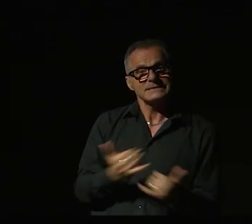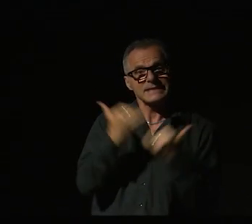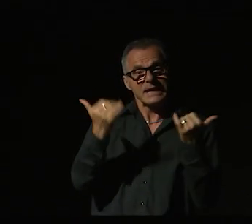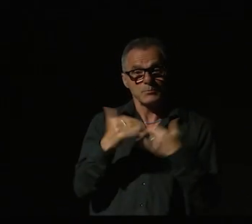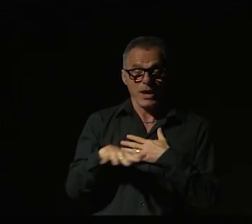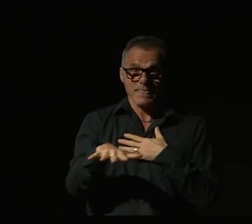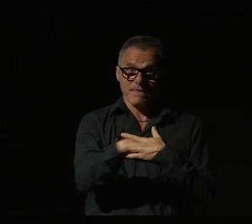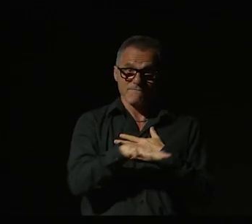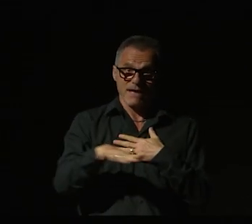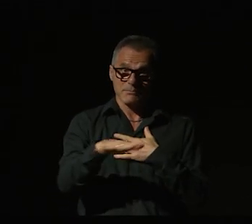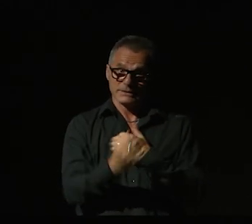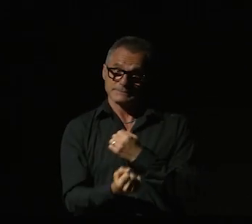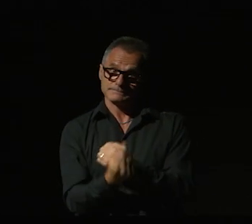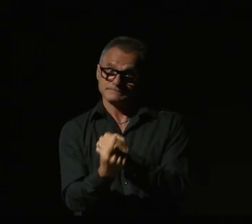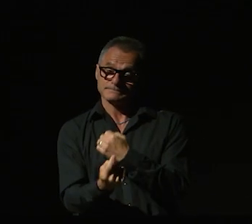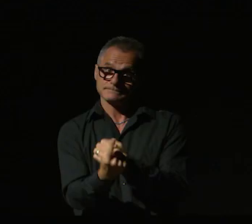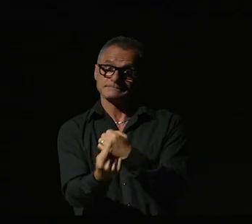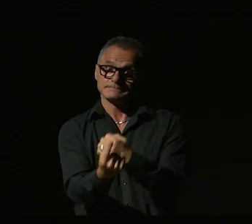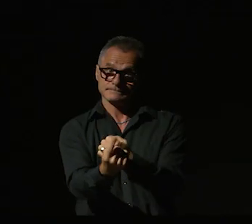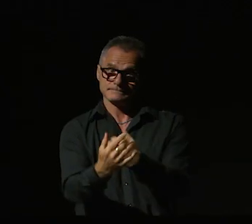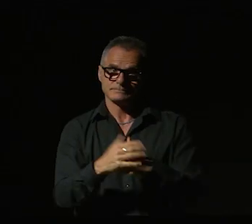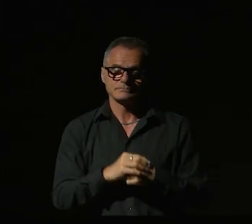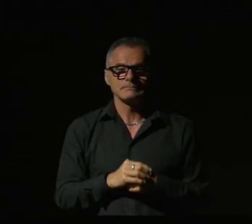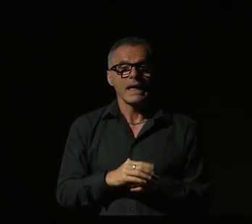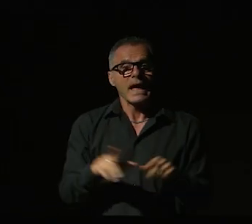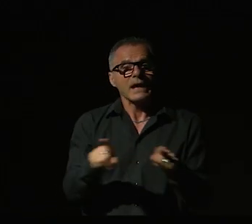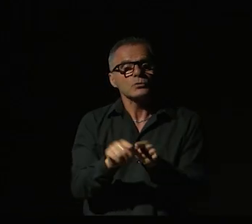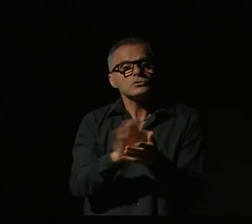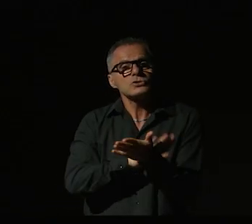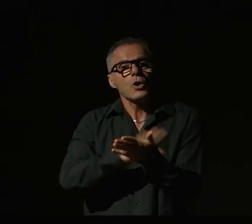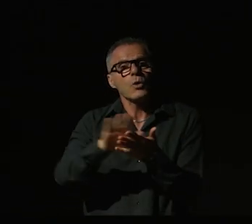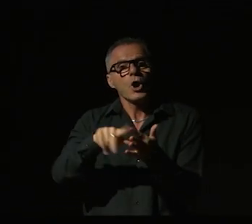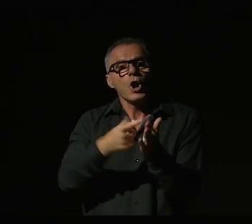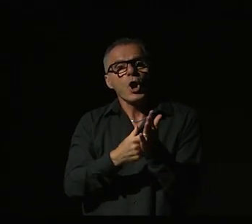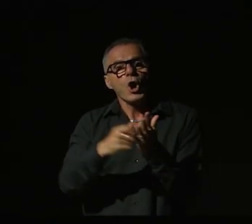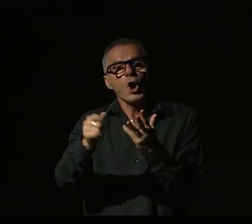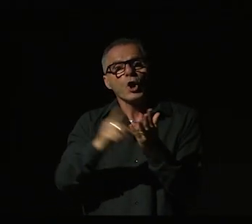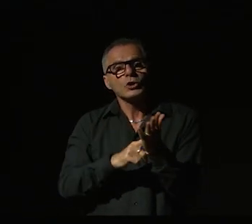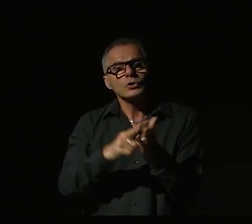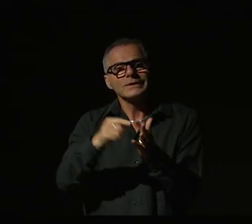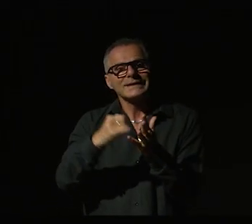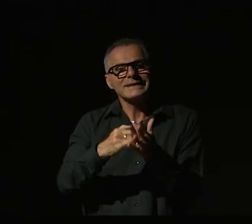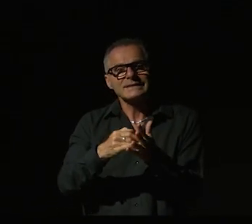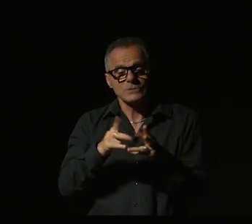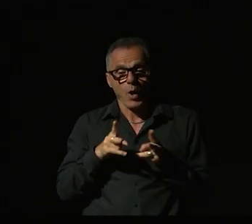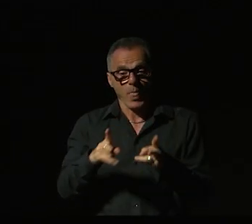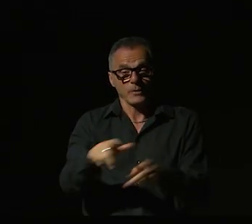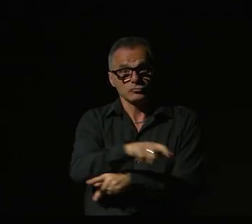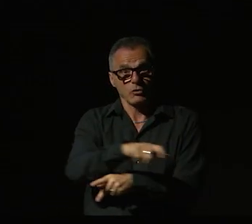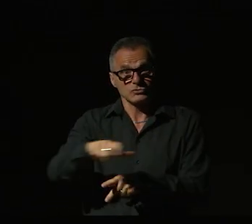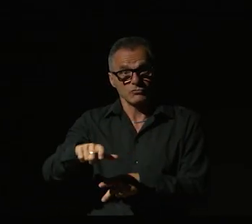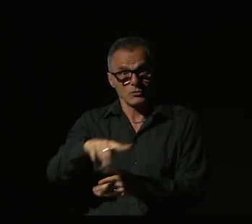culminating in an image of Hercules on the crossroads in the centre of the vault. Shortly thereafter,